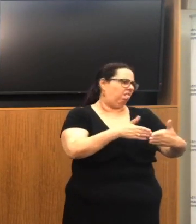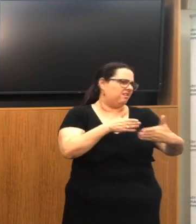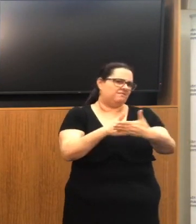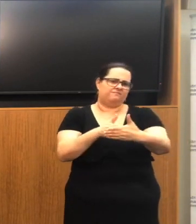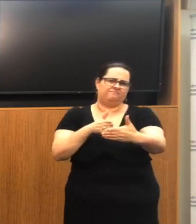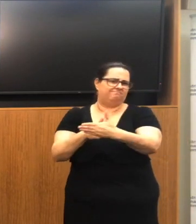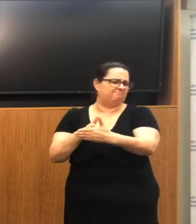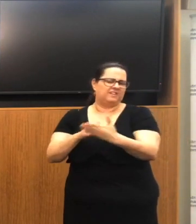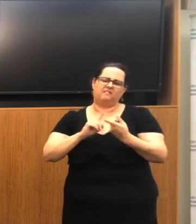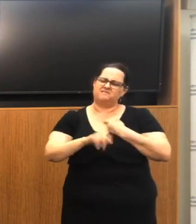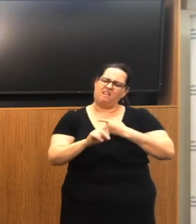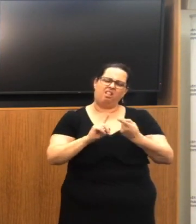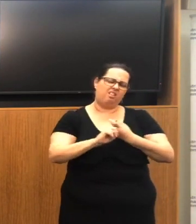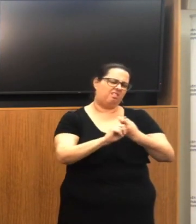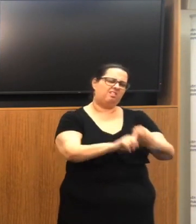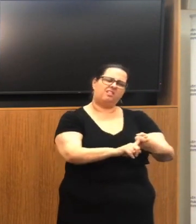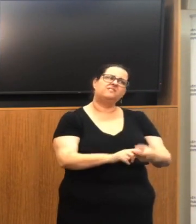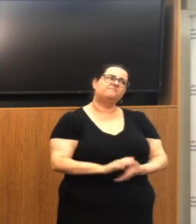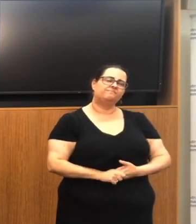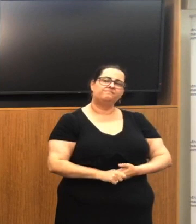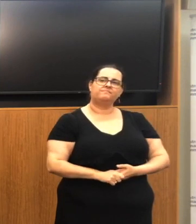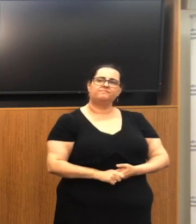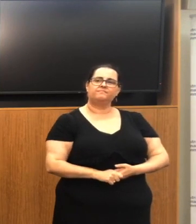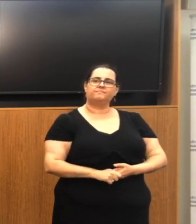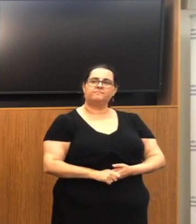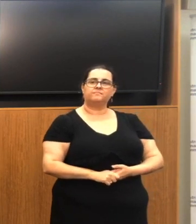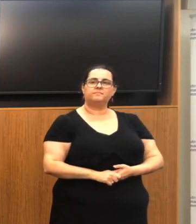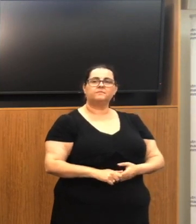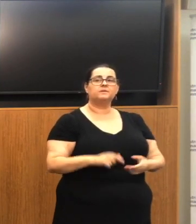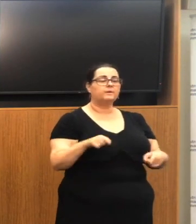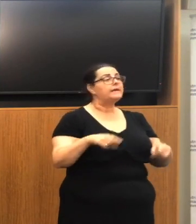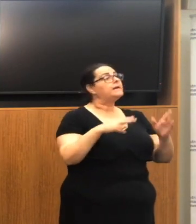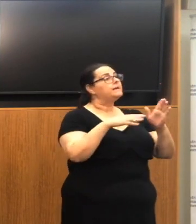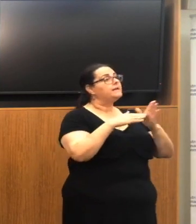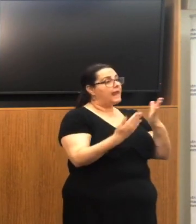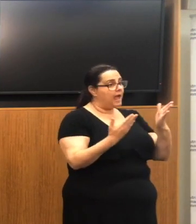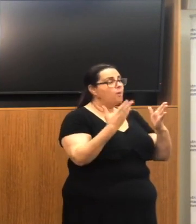still, now we've got the natural bodies like Food for That,